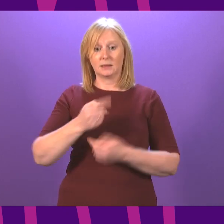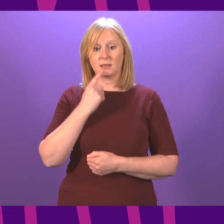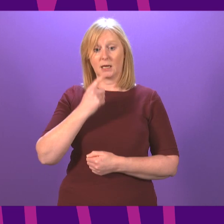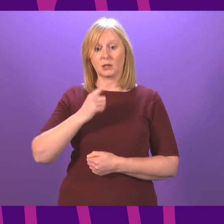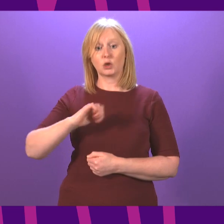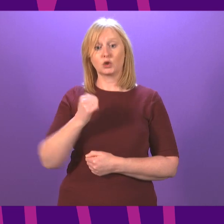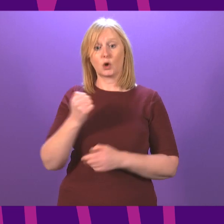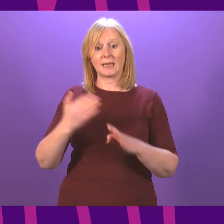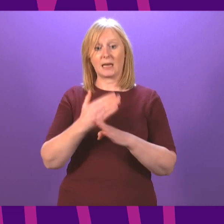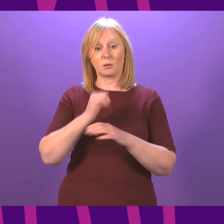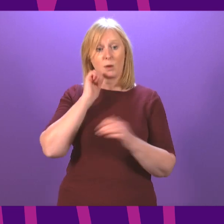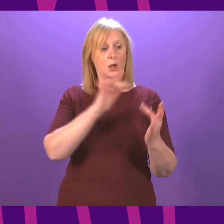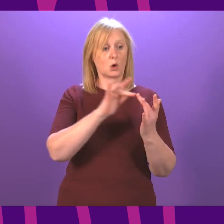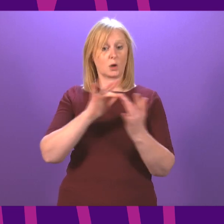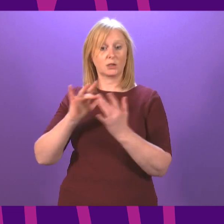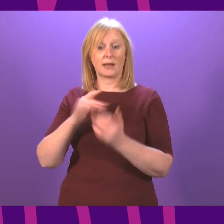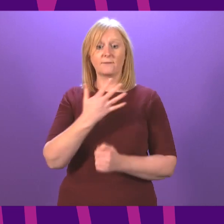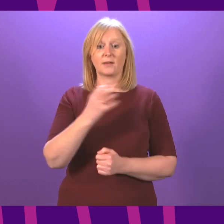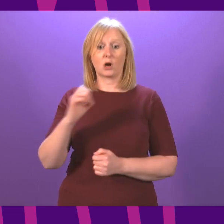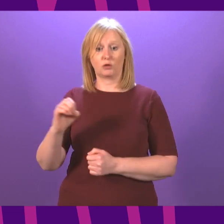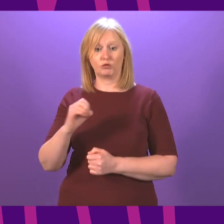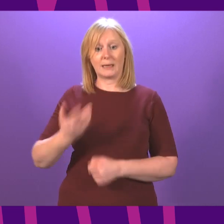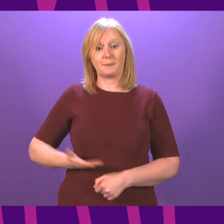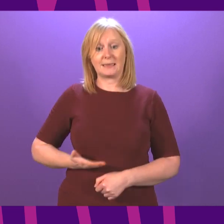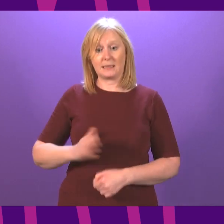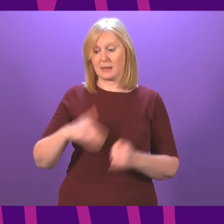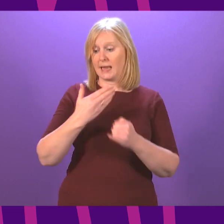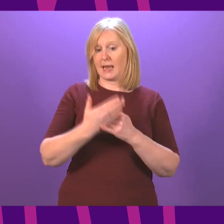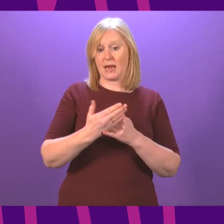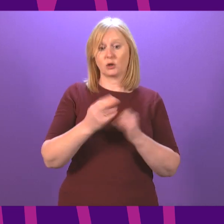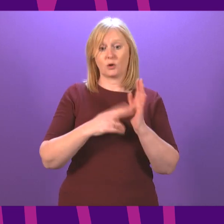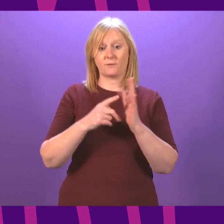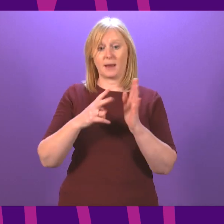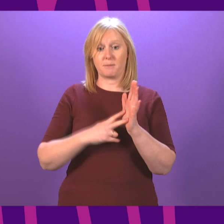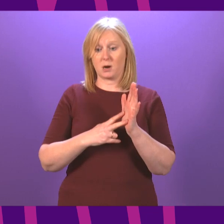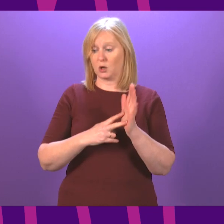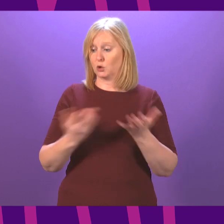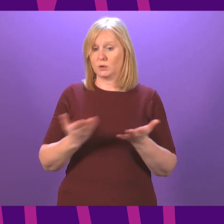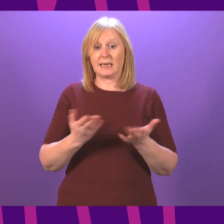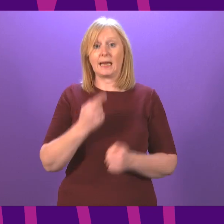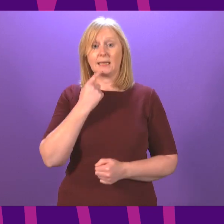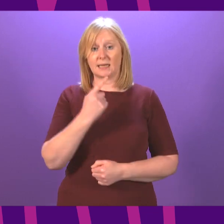November and, in his statement, he again referred to 500 businesses. Has a target been missed or